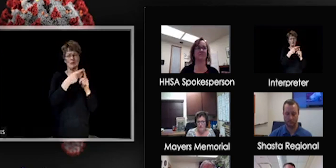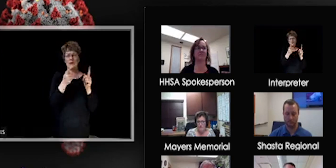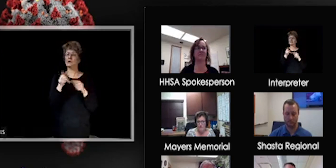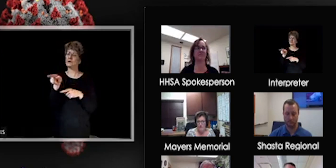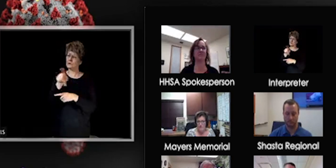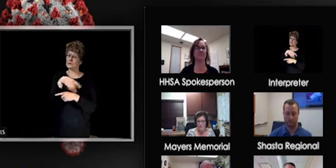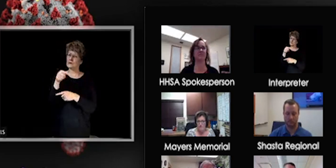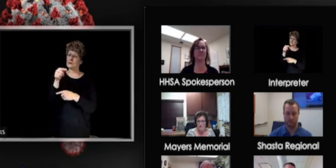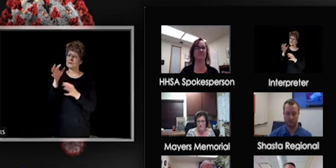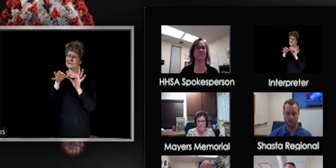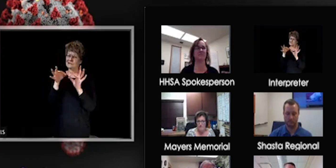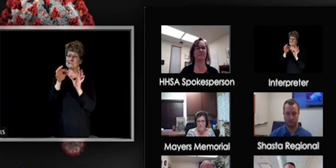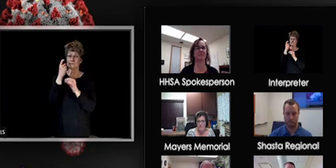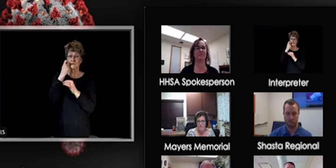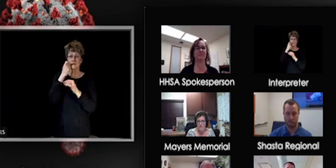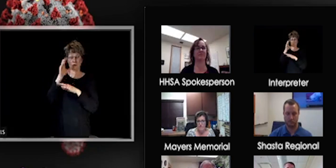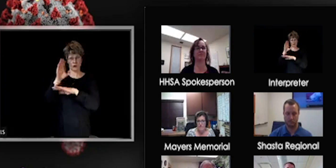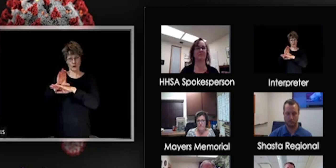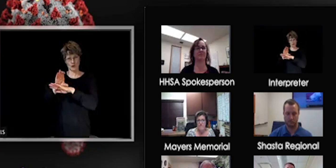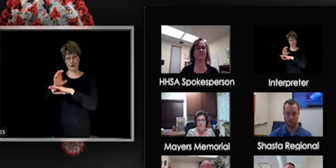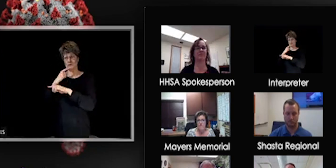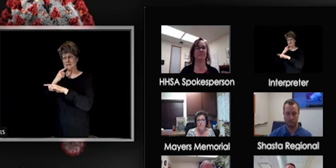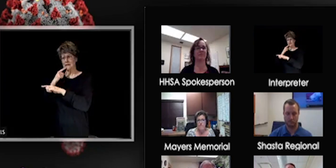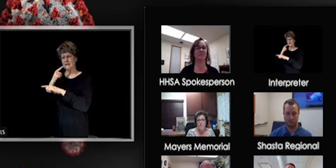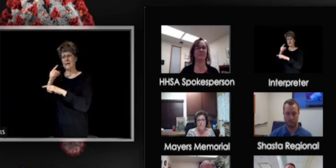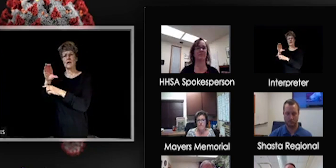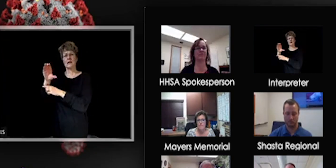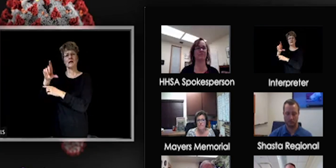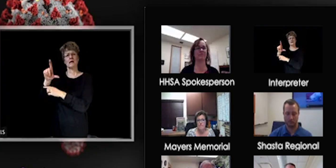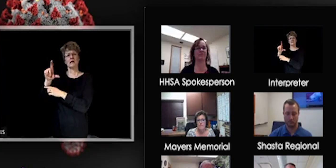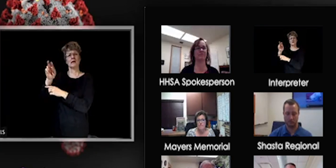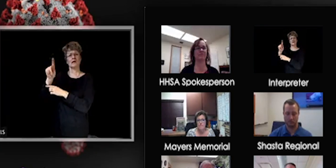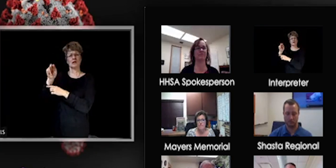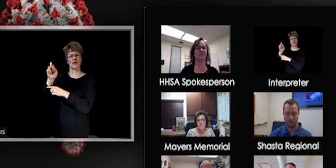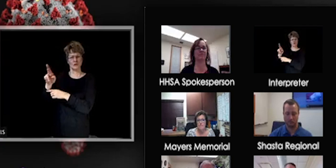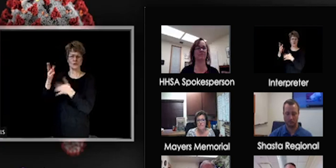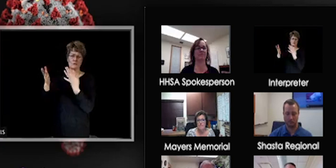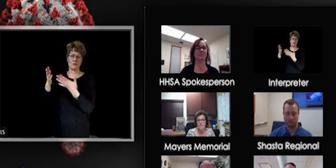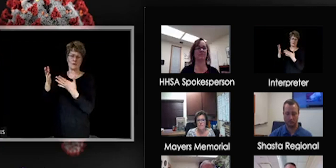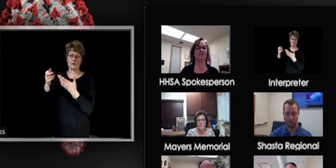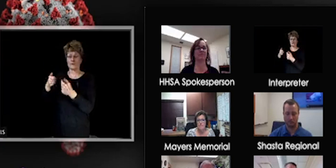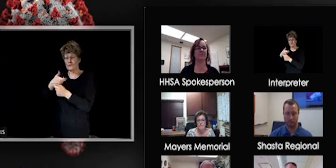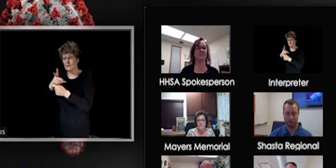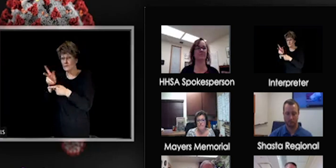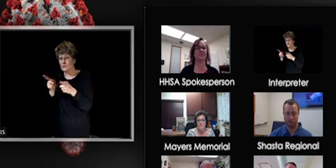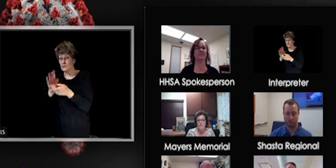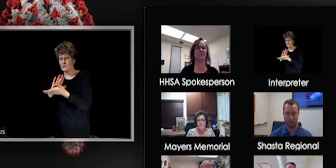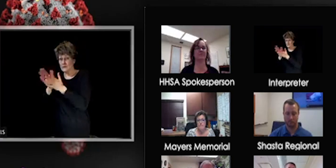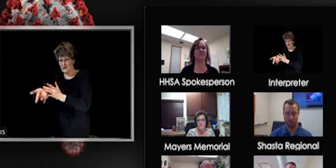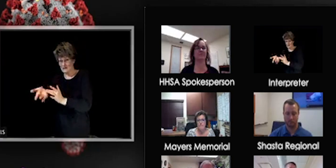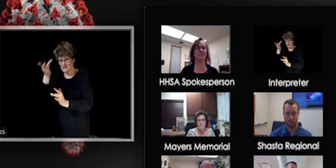know if you would call it a cluster, but at least a few cases of the virus. What’s the